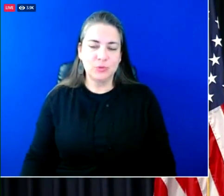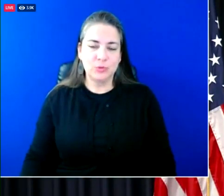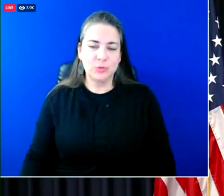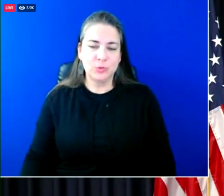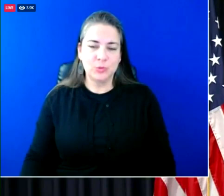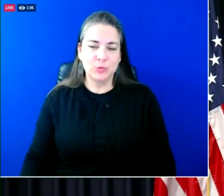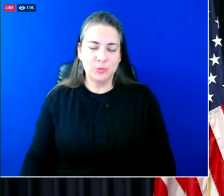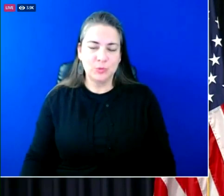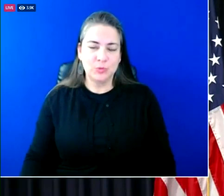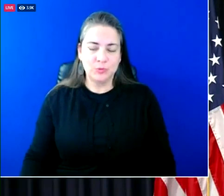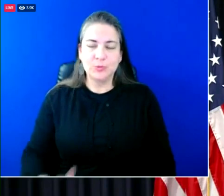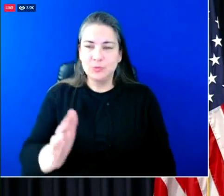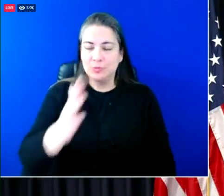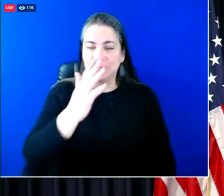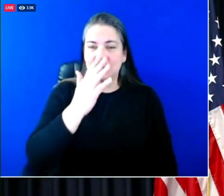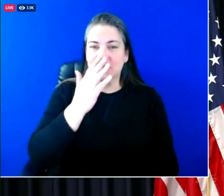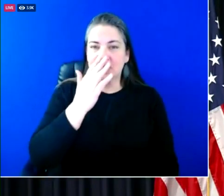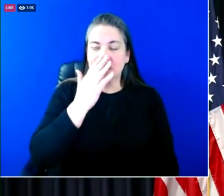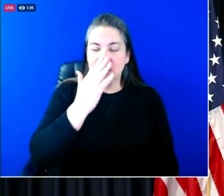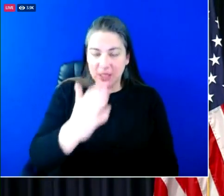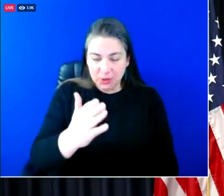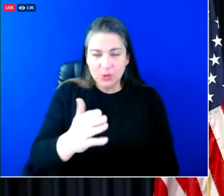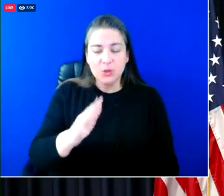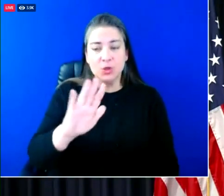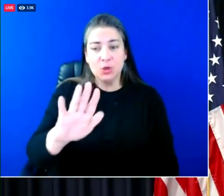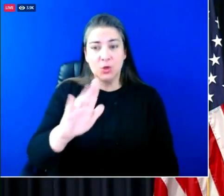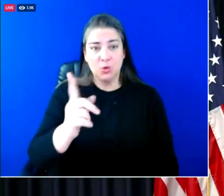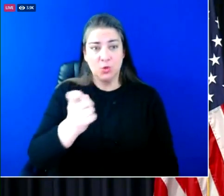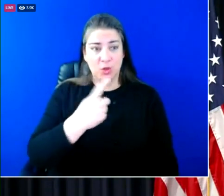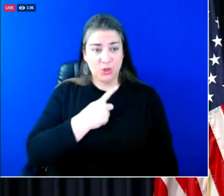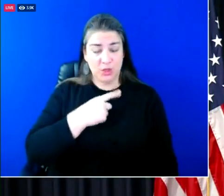thank you. And the question was comparison of this storm to something